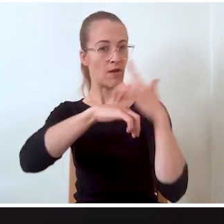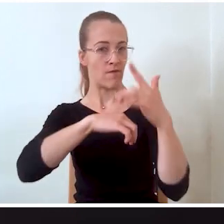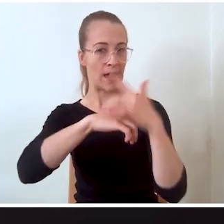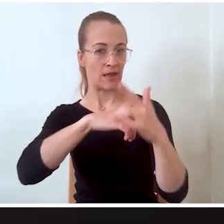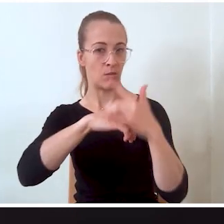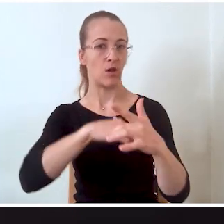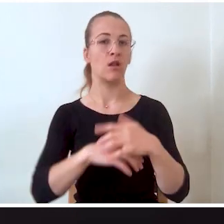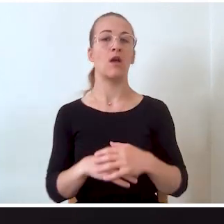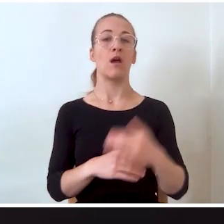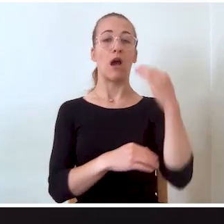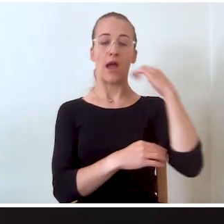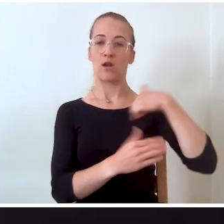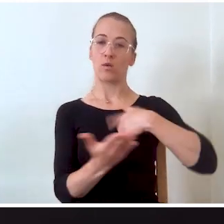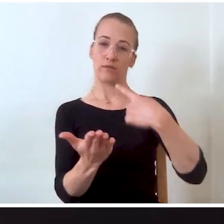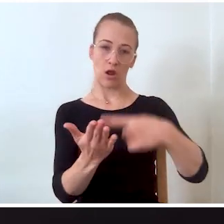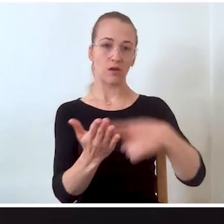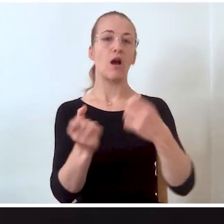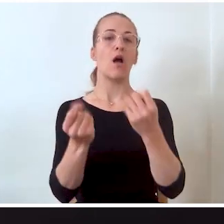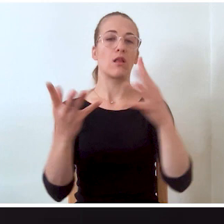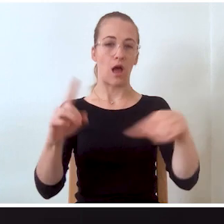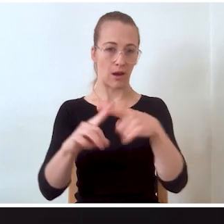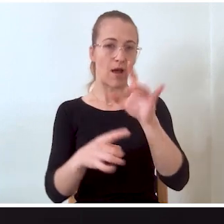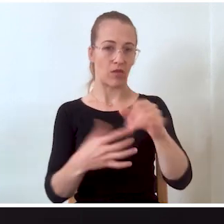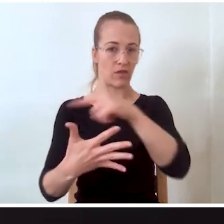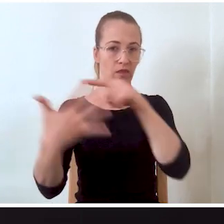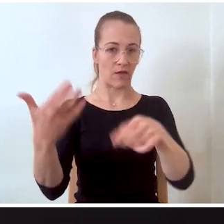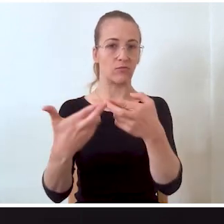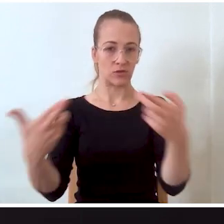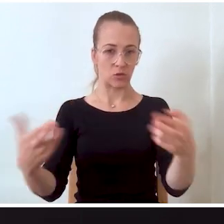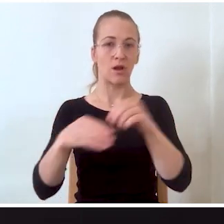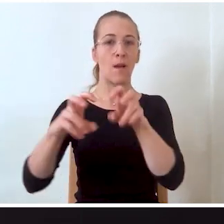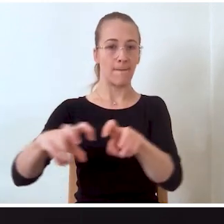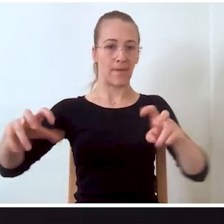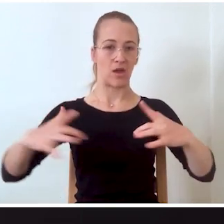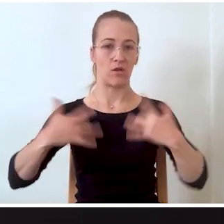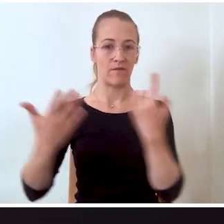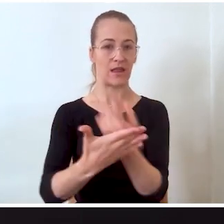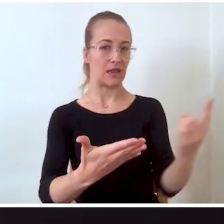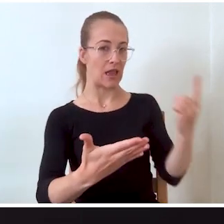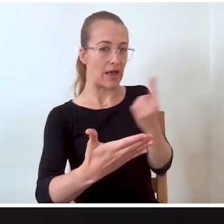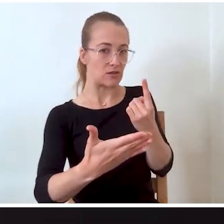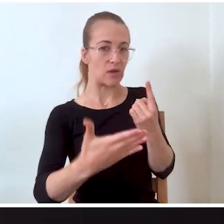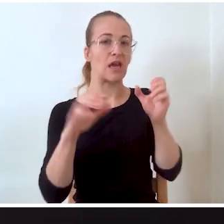and I know that we talked a lot about them in the panel event last week, and we can drop